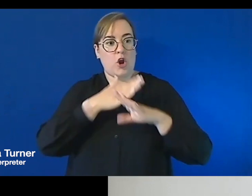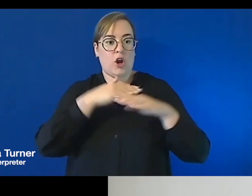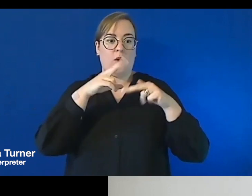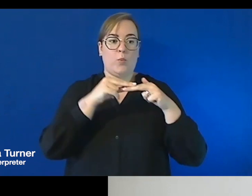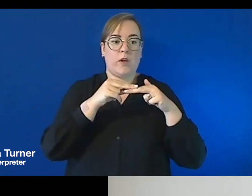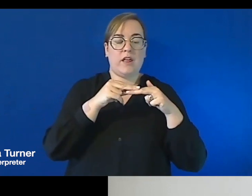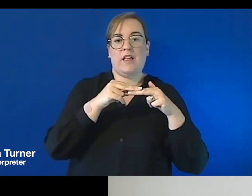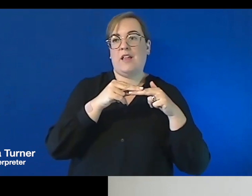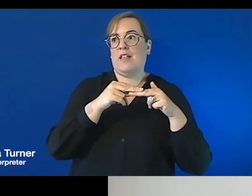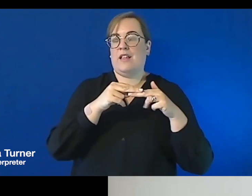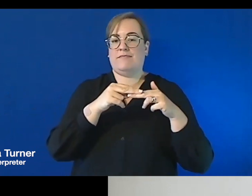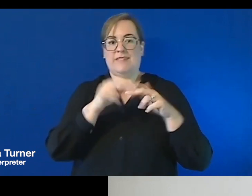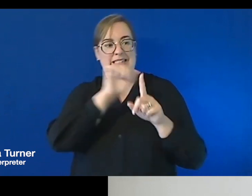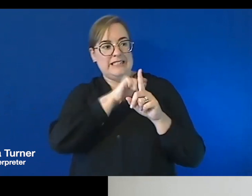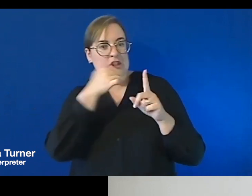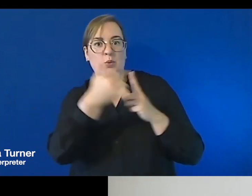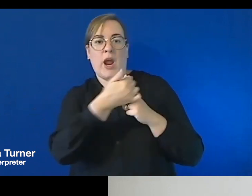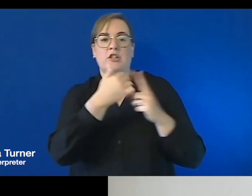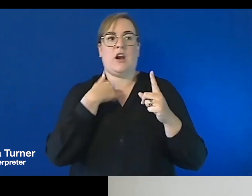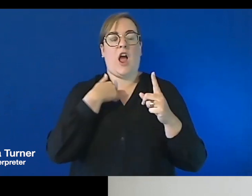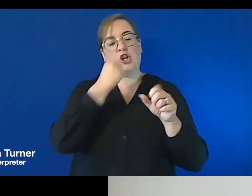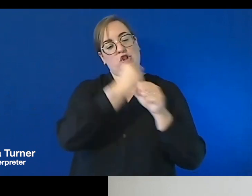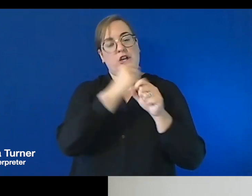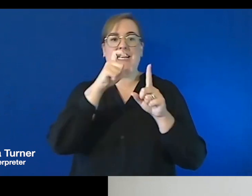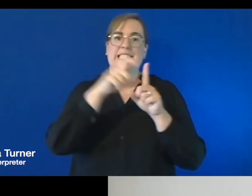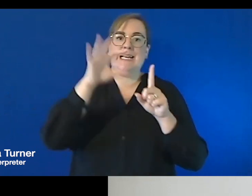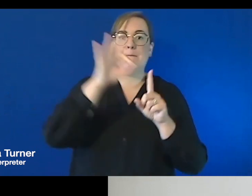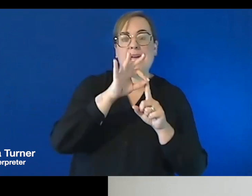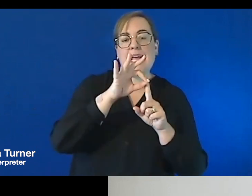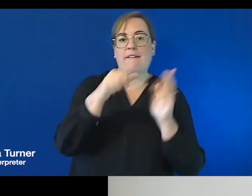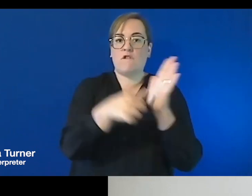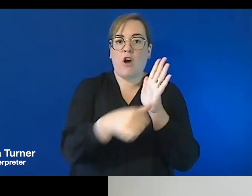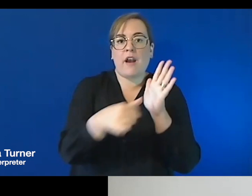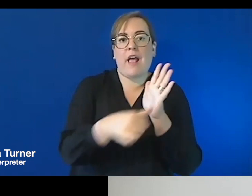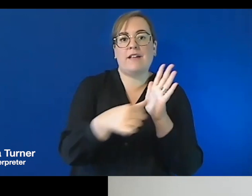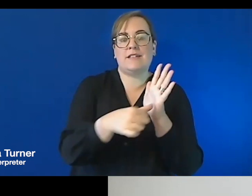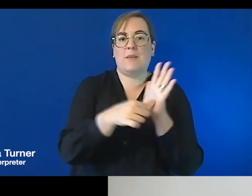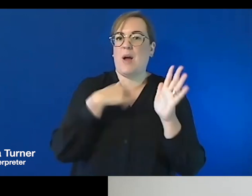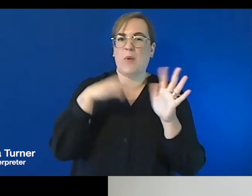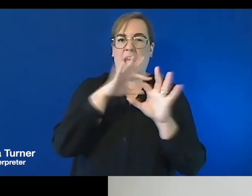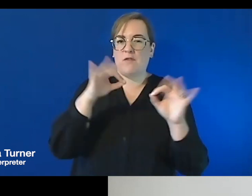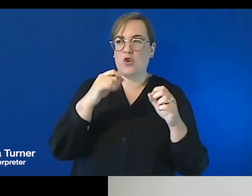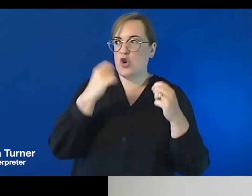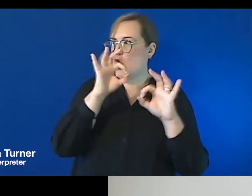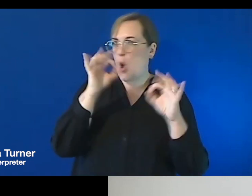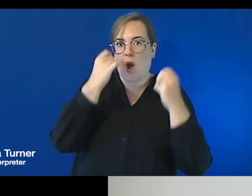aligned with the GDPR, data privacy but we have no idea about human rights, different legal